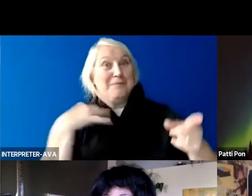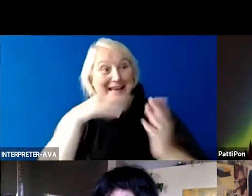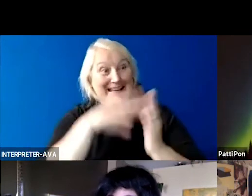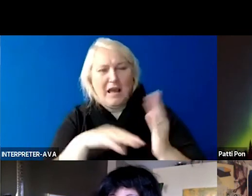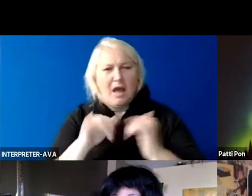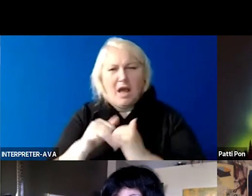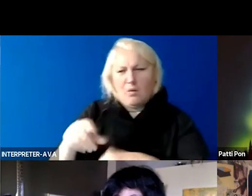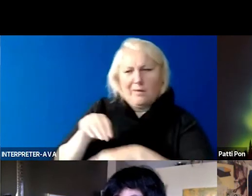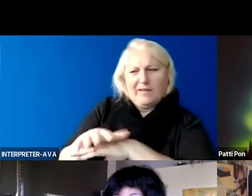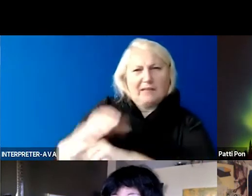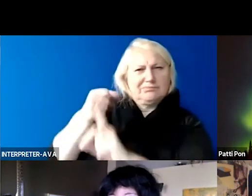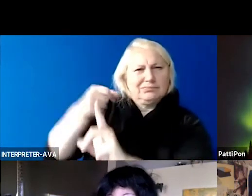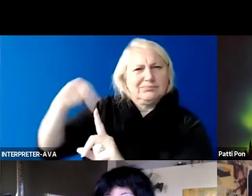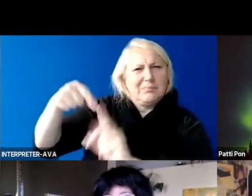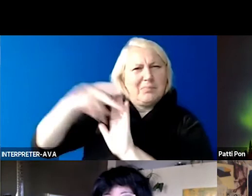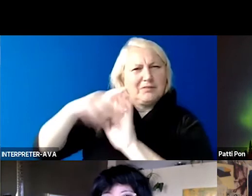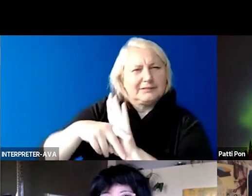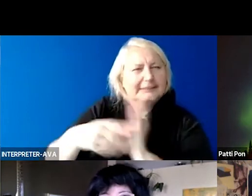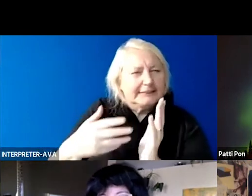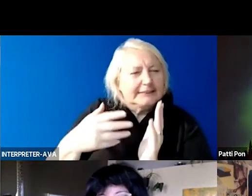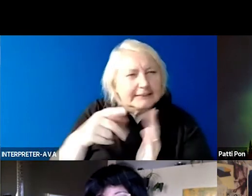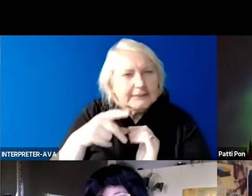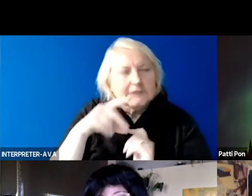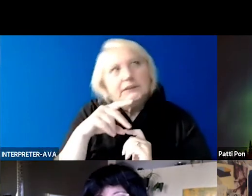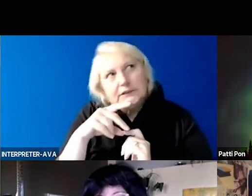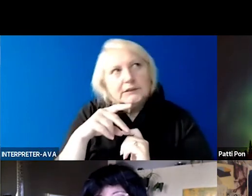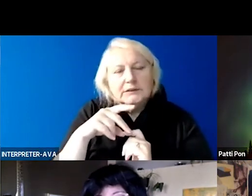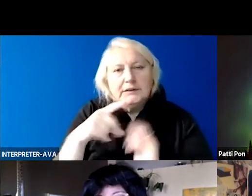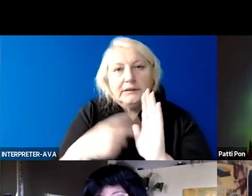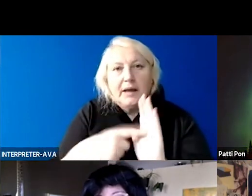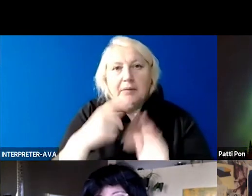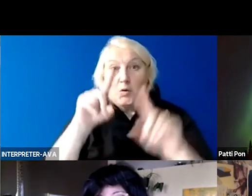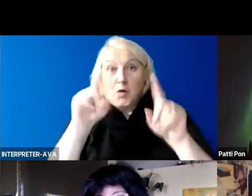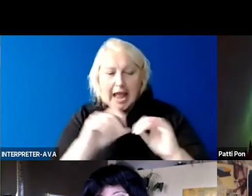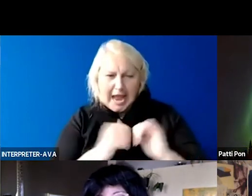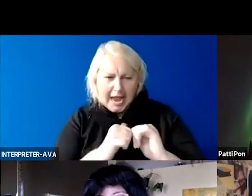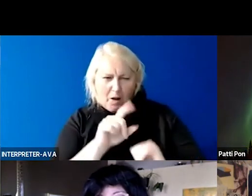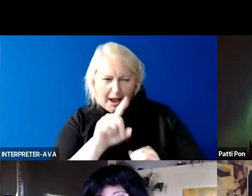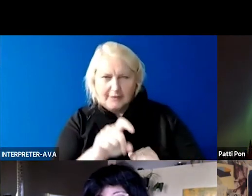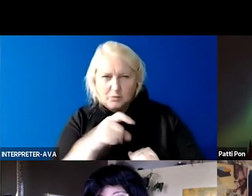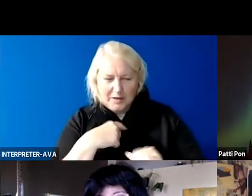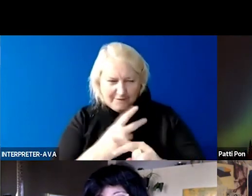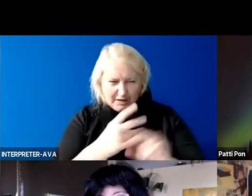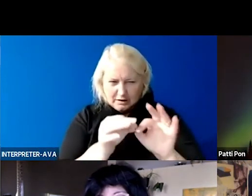and I think how questions are asked and and we have to really wonder about